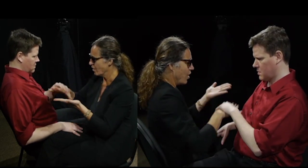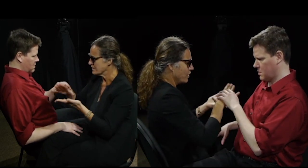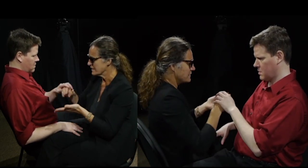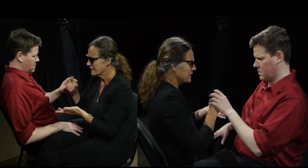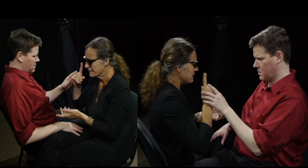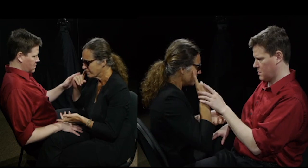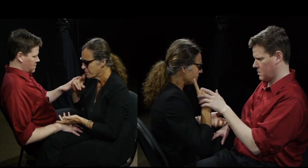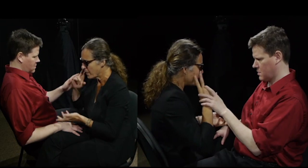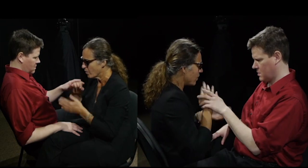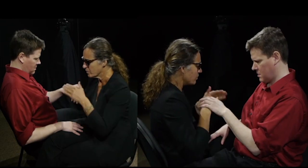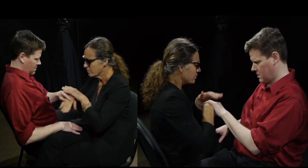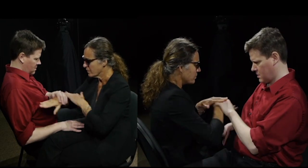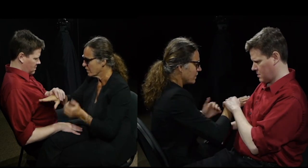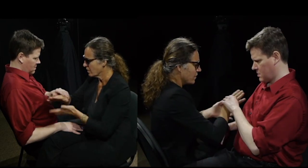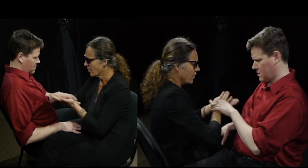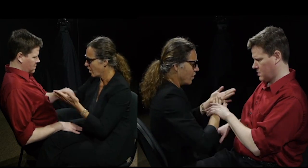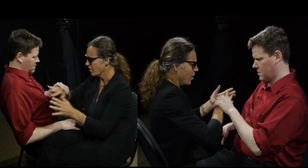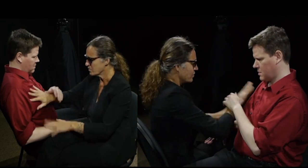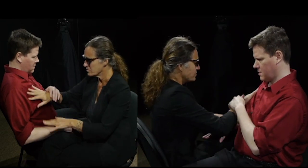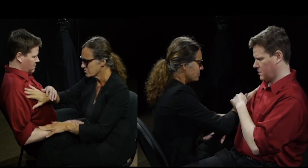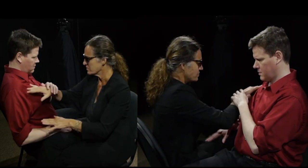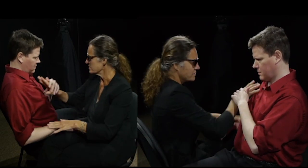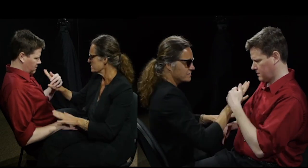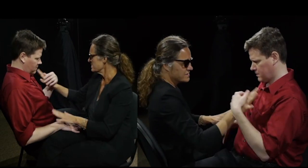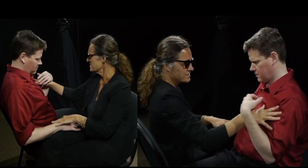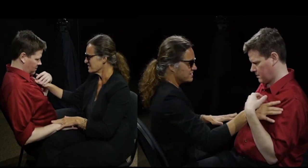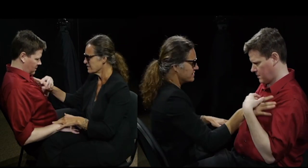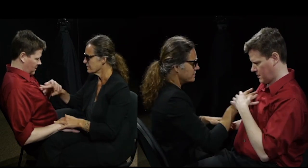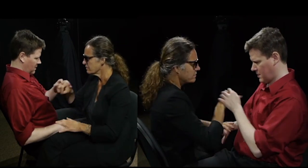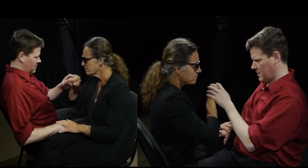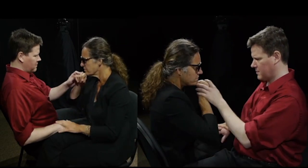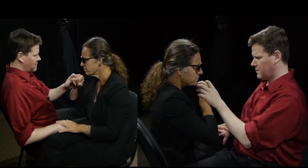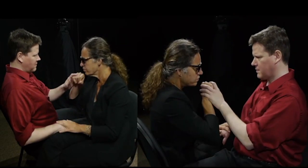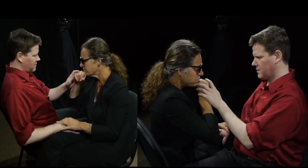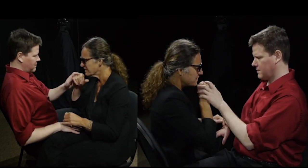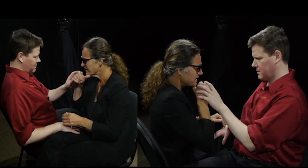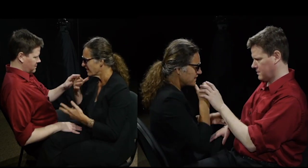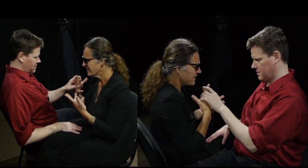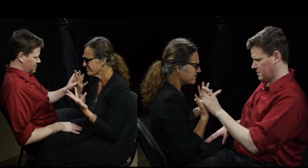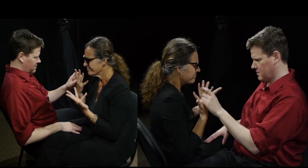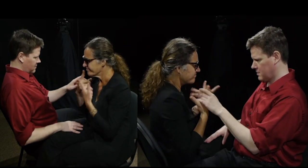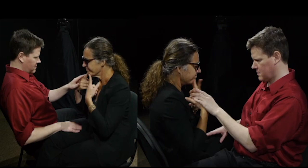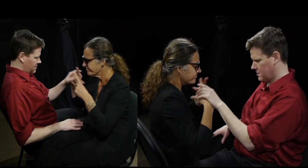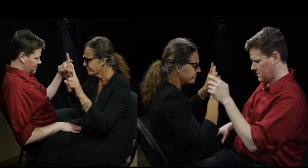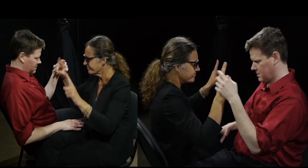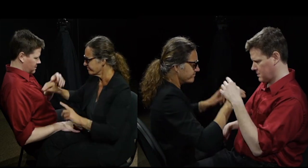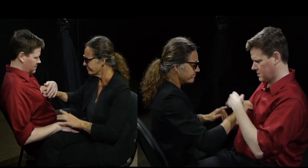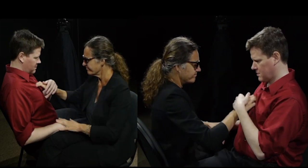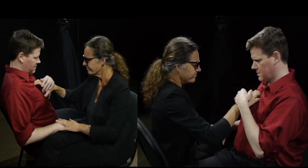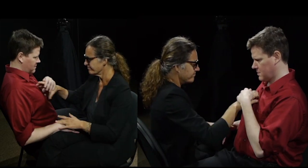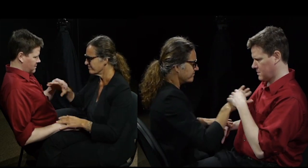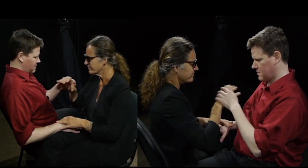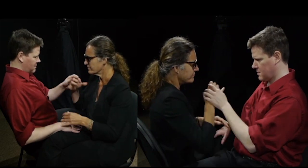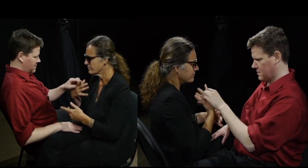that espoused very negative views of DeafBlind people. Interpreters trying to communicate in air space with DeafBlind people were quitting right and left